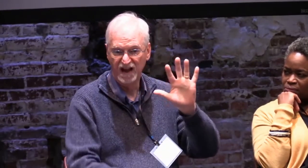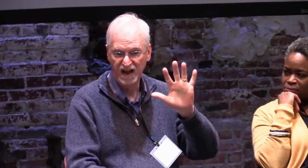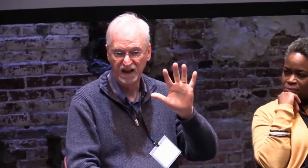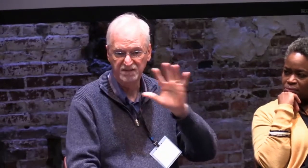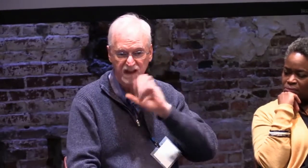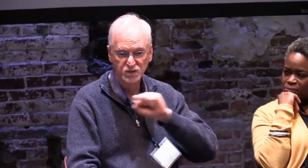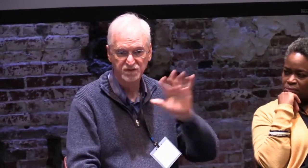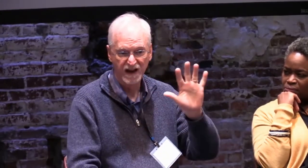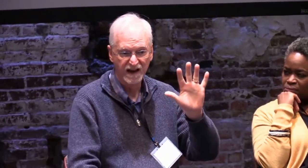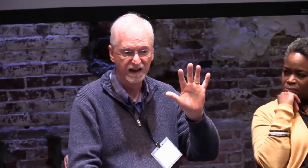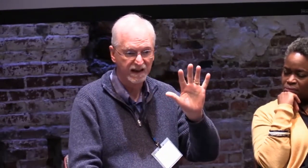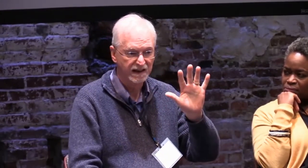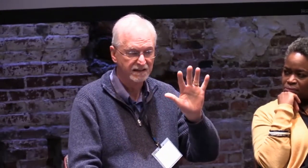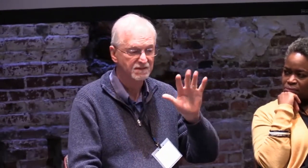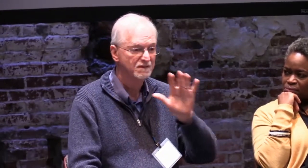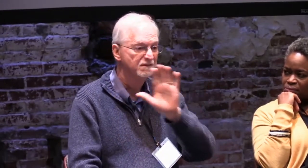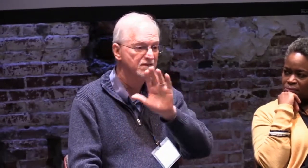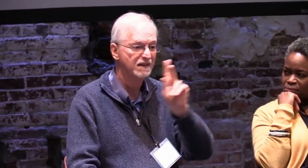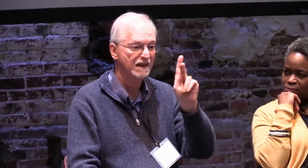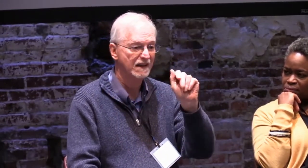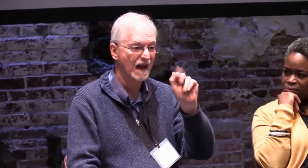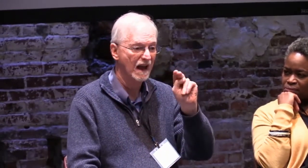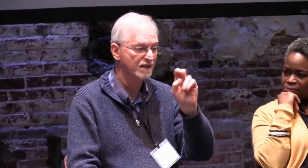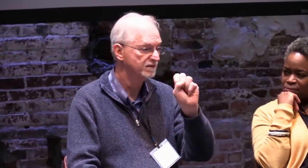I went into school when I was five years of age.